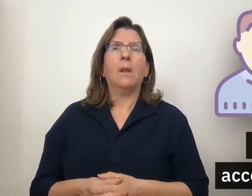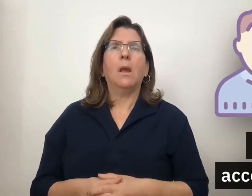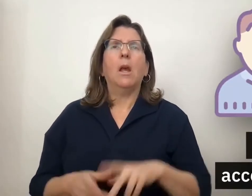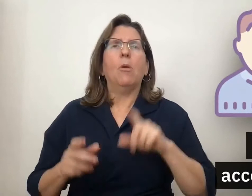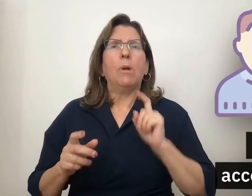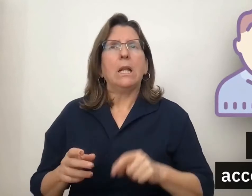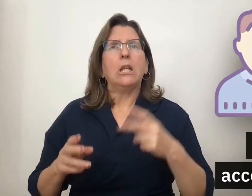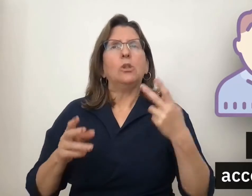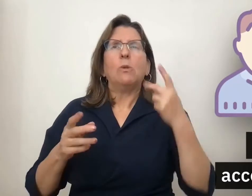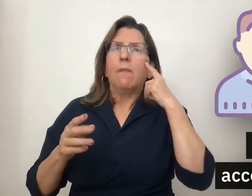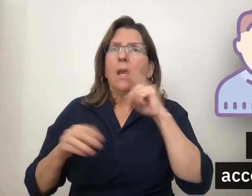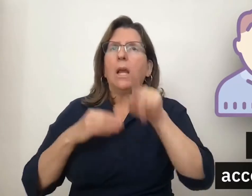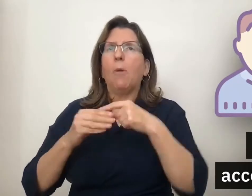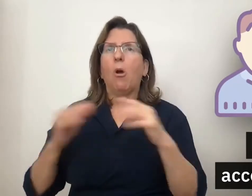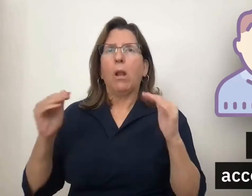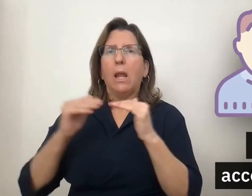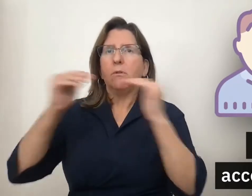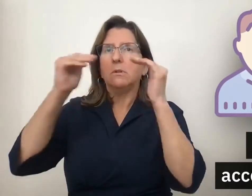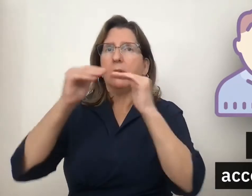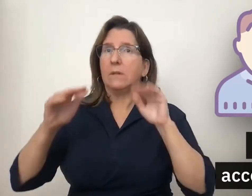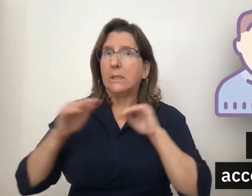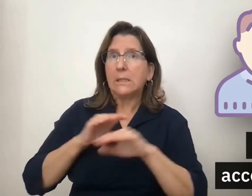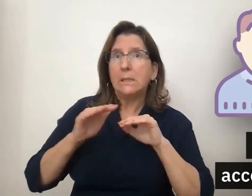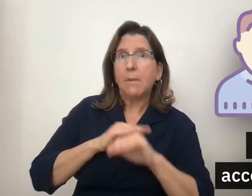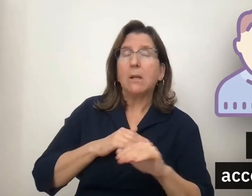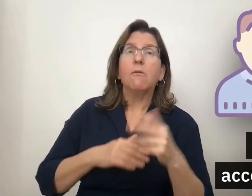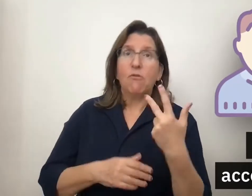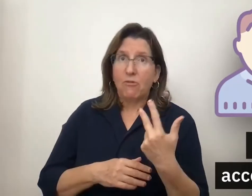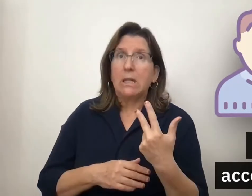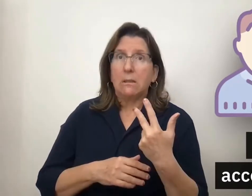We must consider the three levels of accessibility,